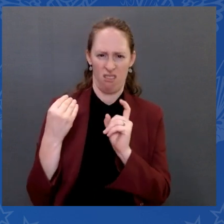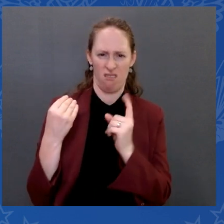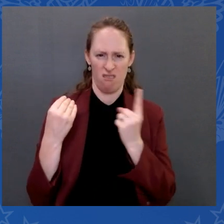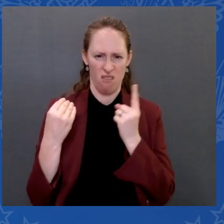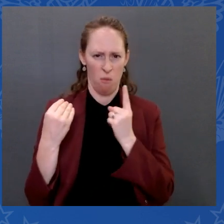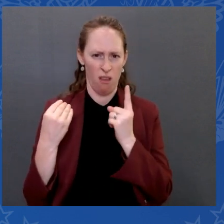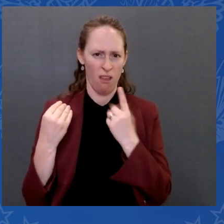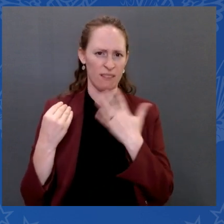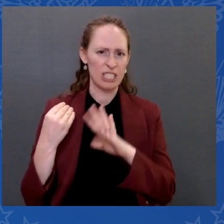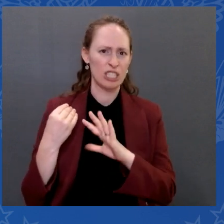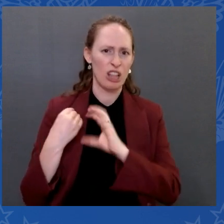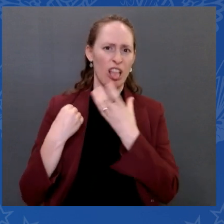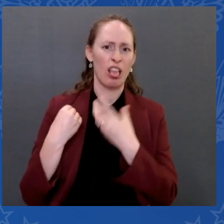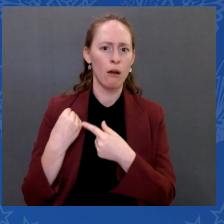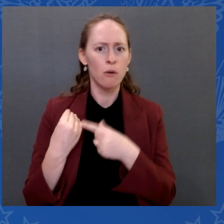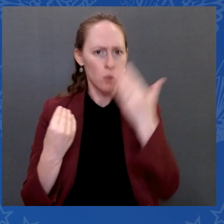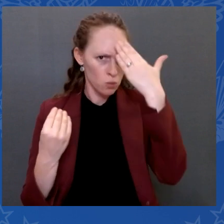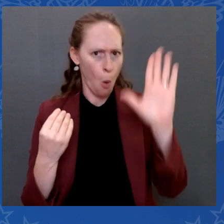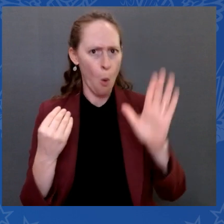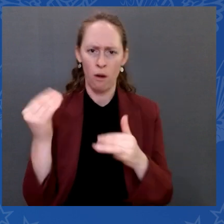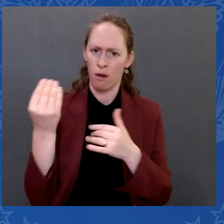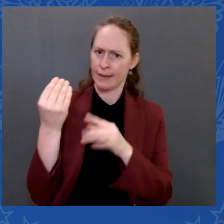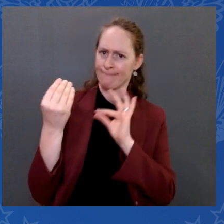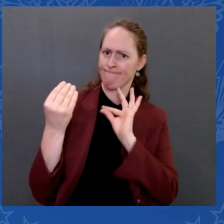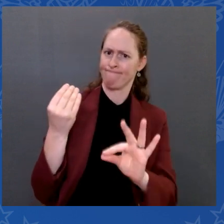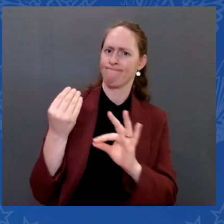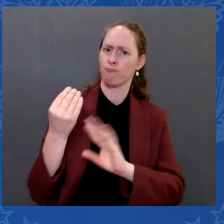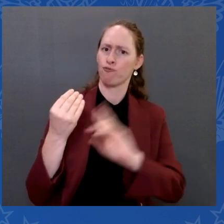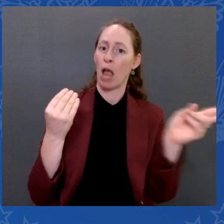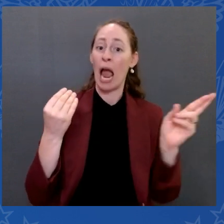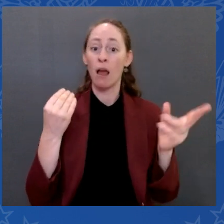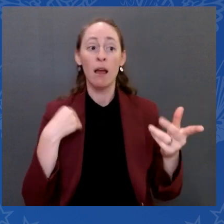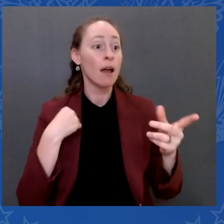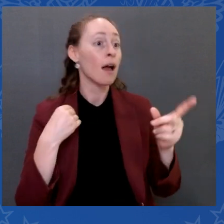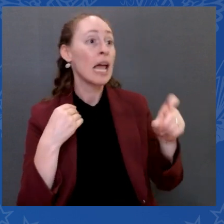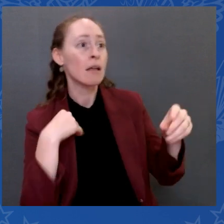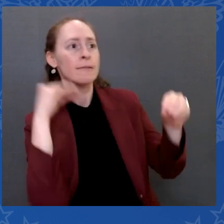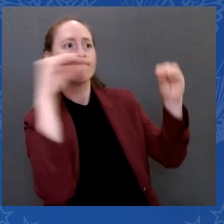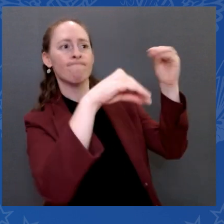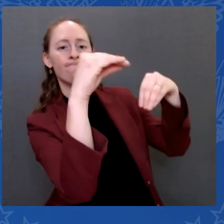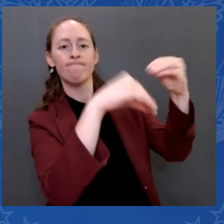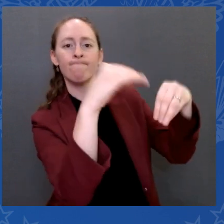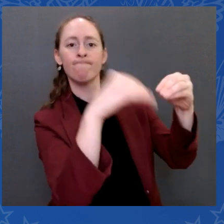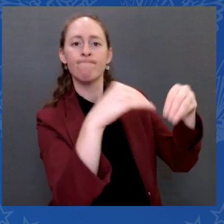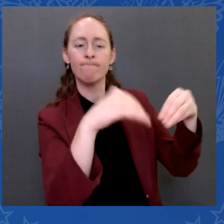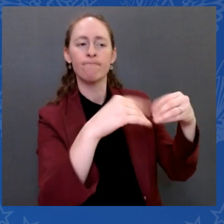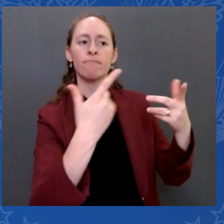Mr. Taiclet: Also, we want to have "Made in the USA" access to the latest cutting-edge technologies